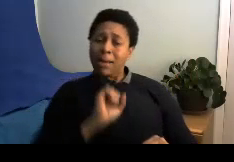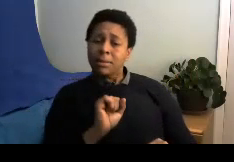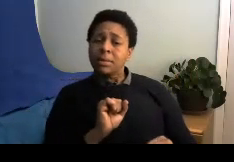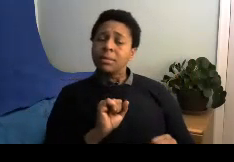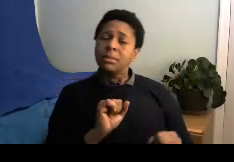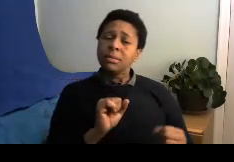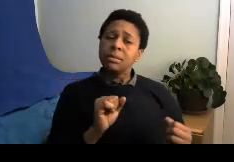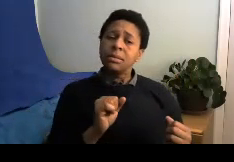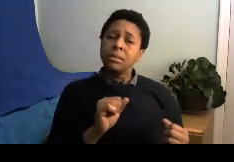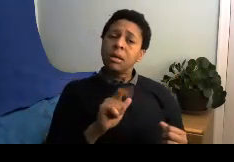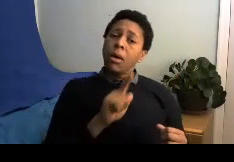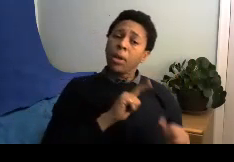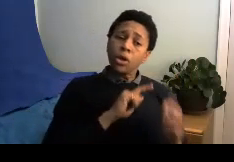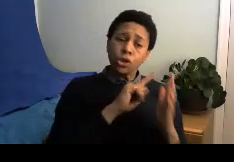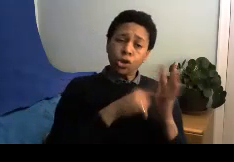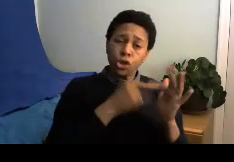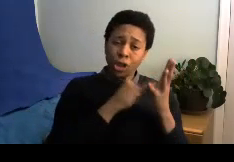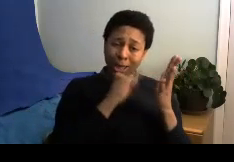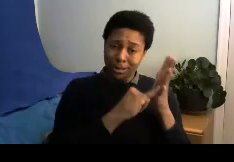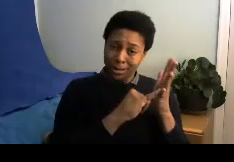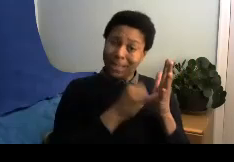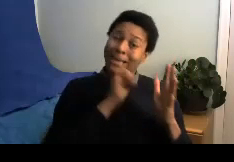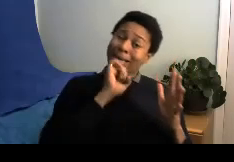Jesse's masculinity has always been judged within the framework